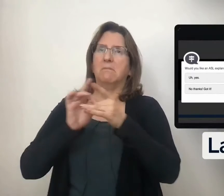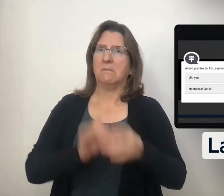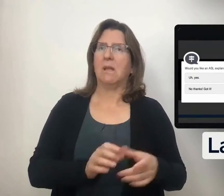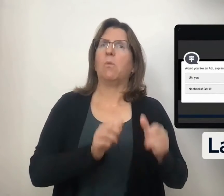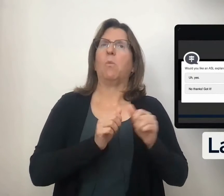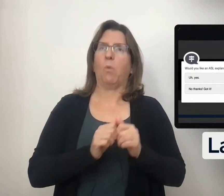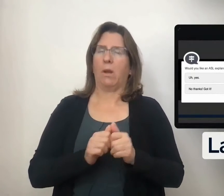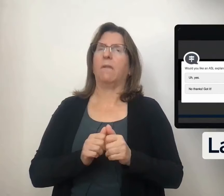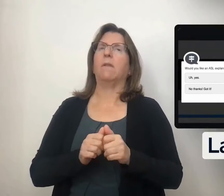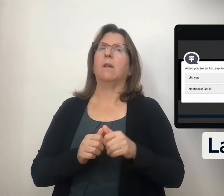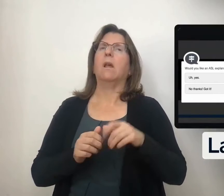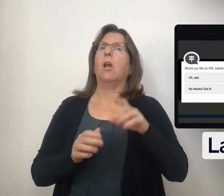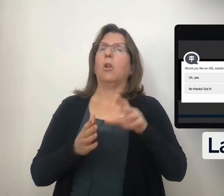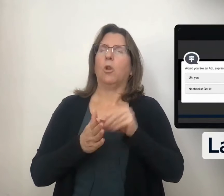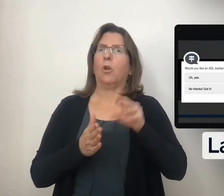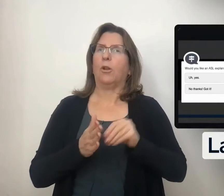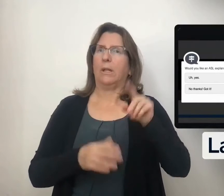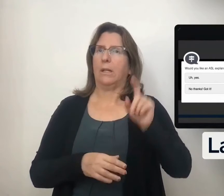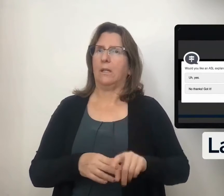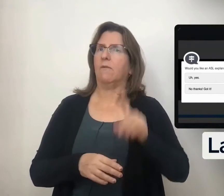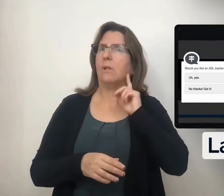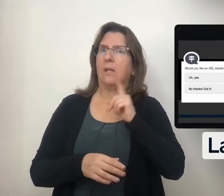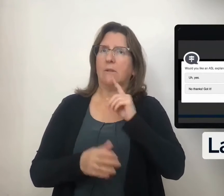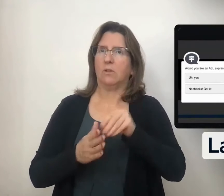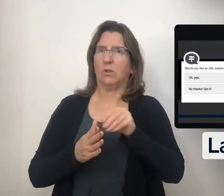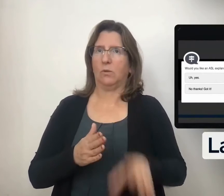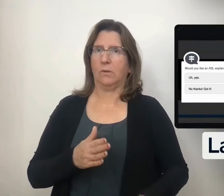This layout and design fits the learning needs of deaf students.